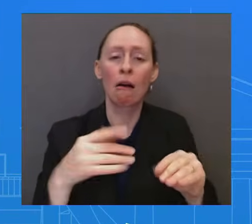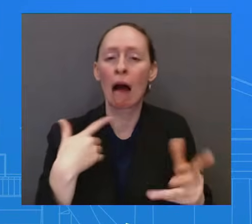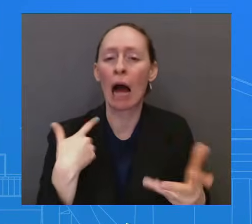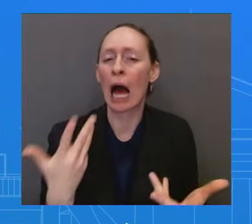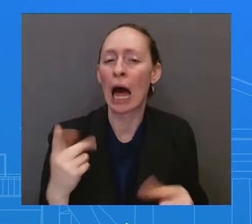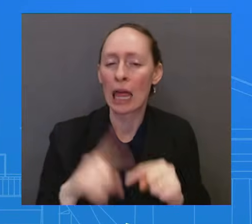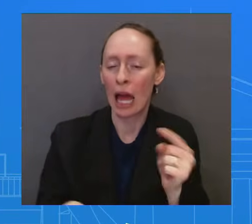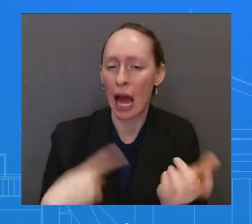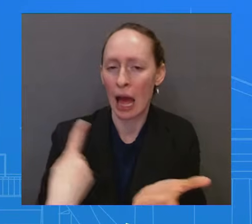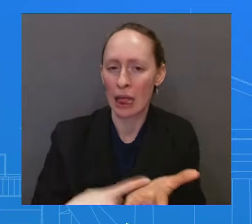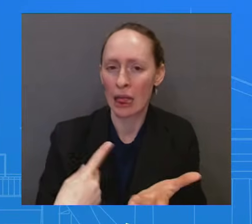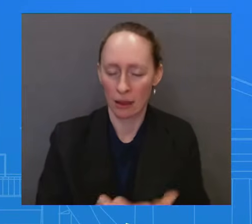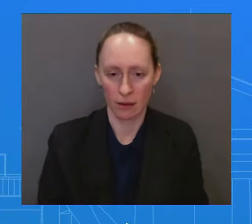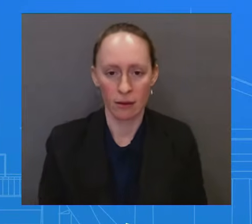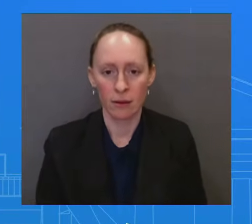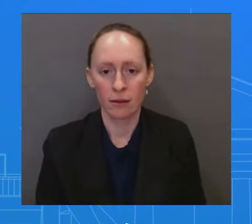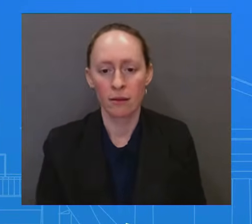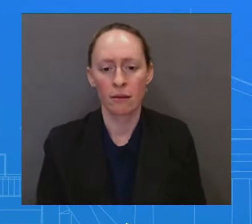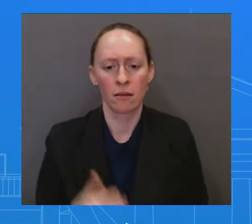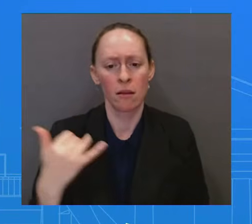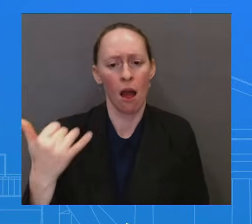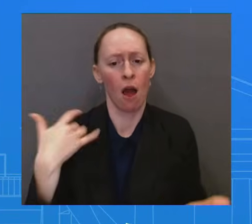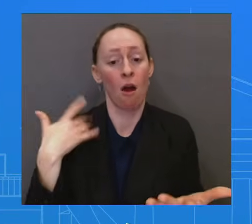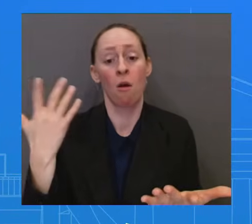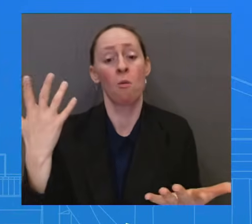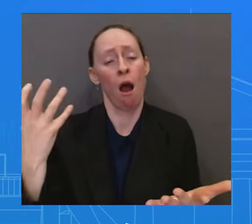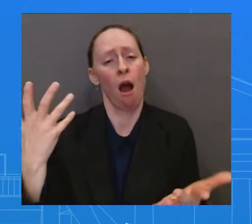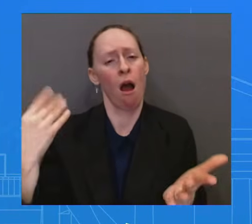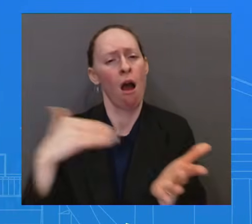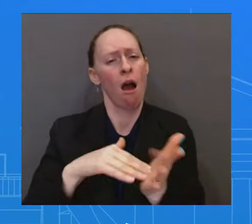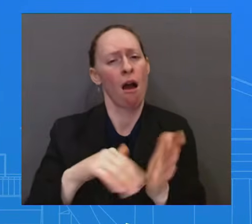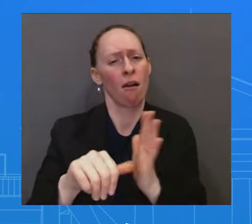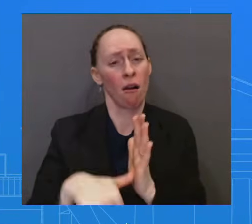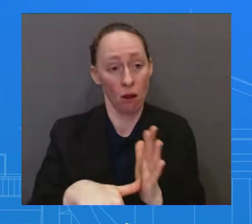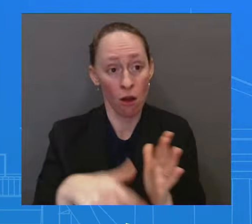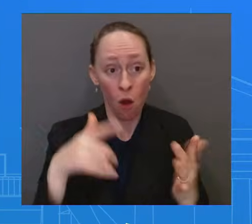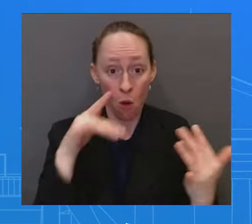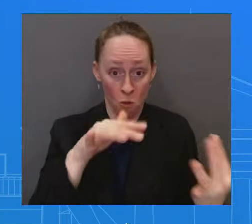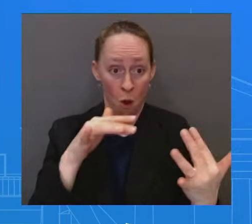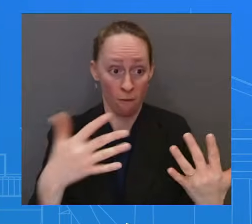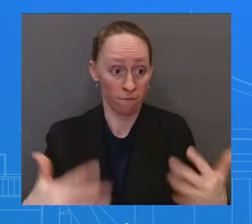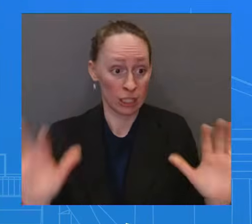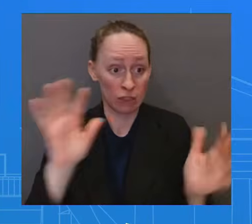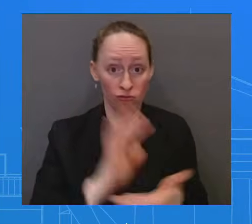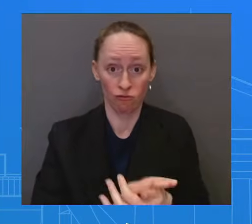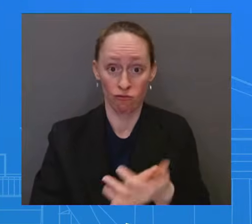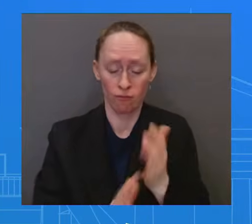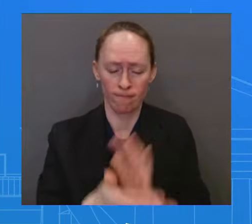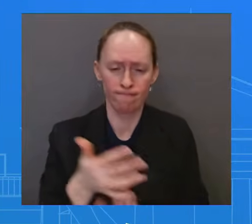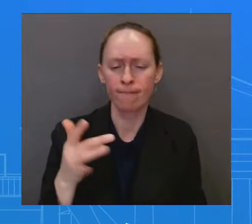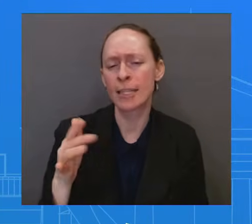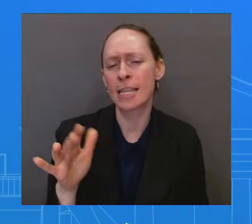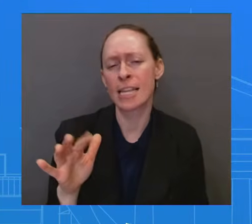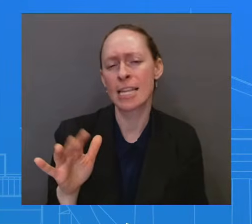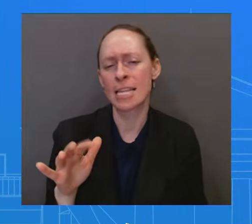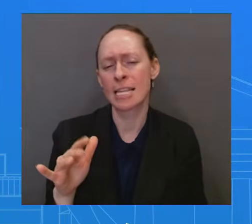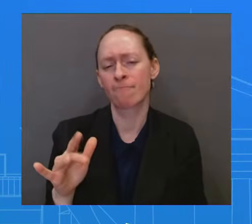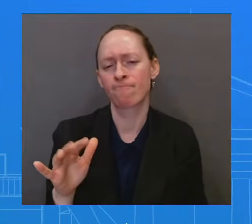in terms of the restructuring, the -- the recovery inside Ukraine long term.